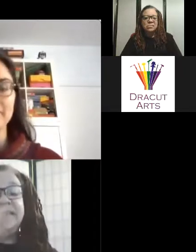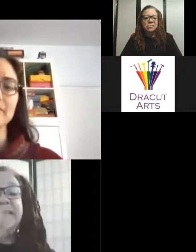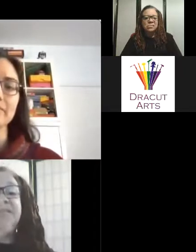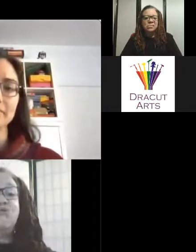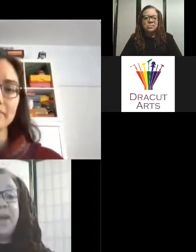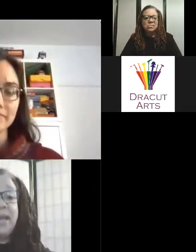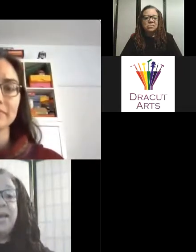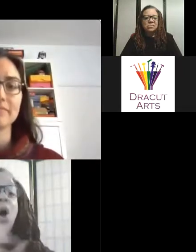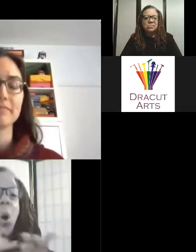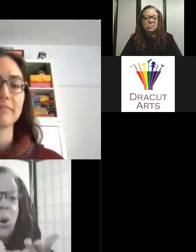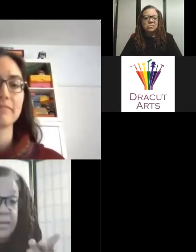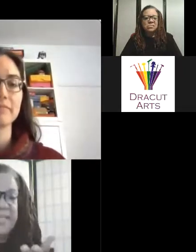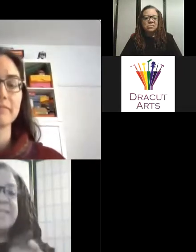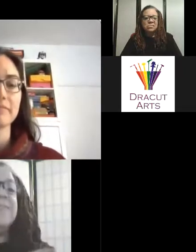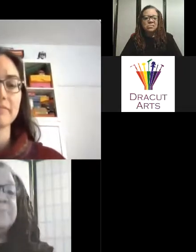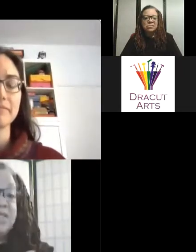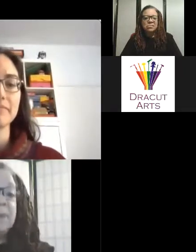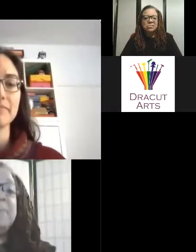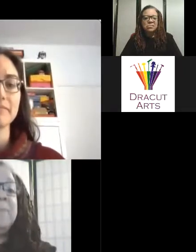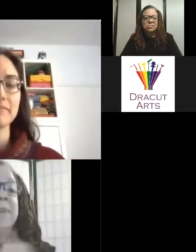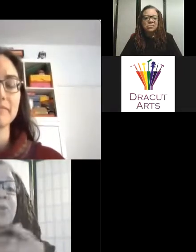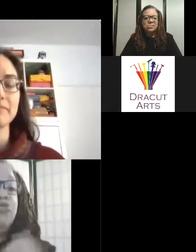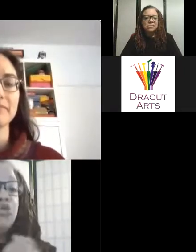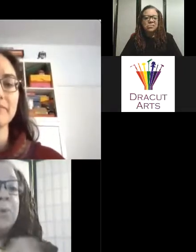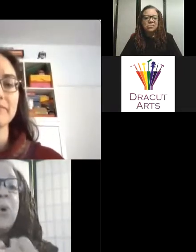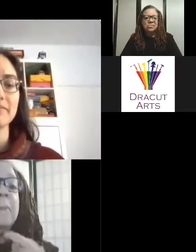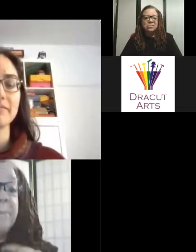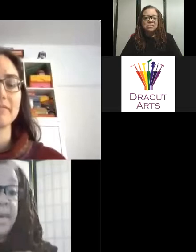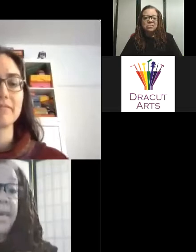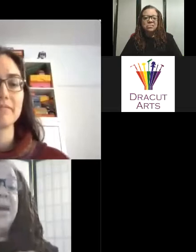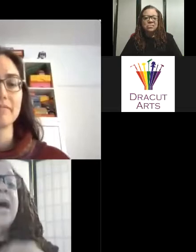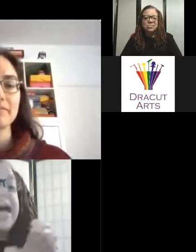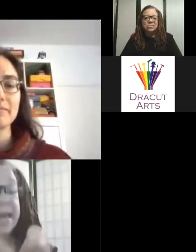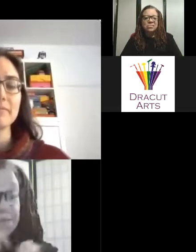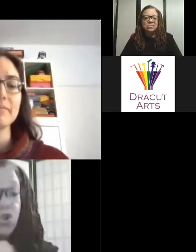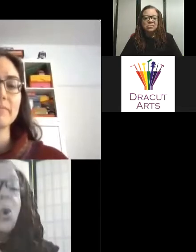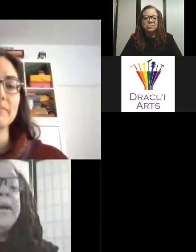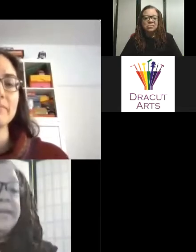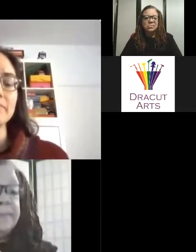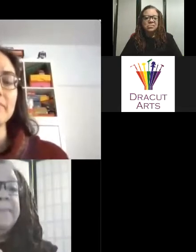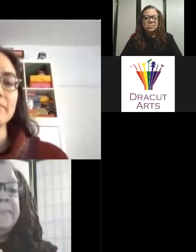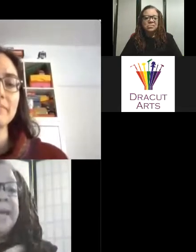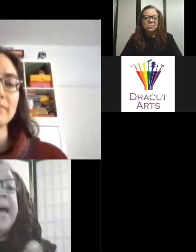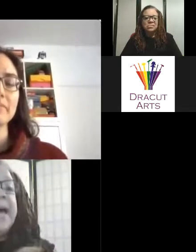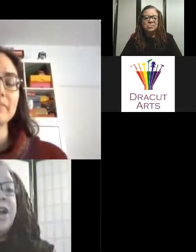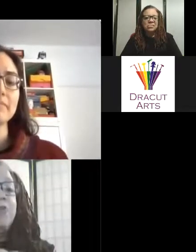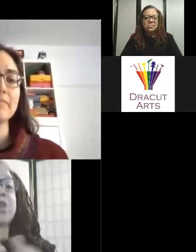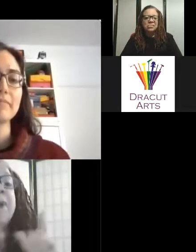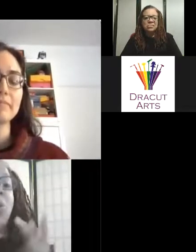and especially my patrons who are, who uh have joined the Patreon. Um, and I'll put my website in the chat [marekbennett.com] um,